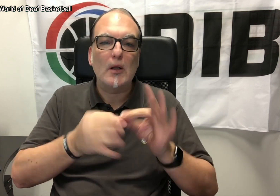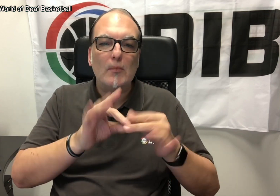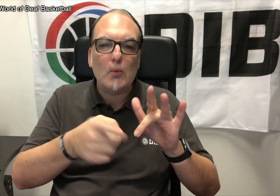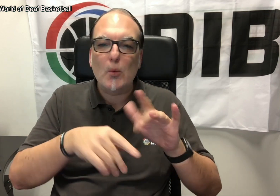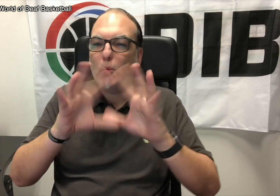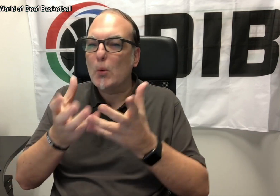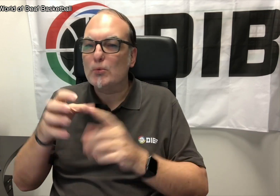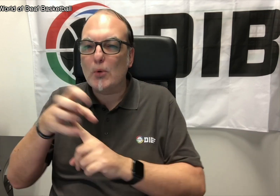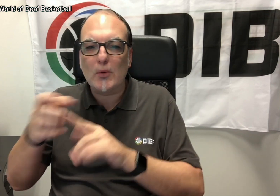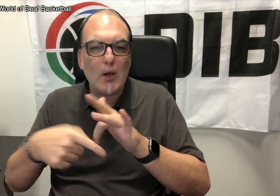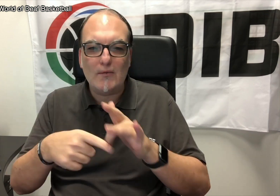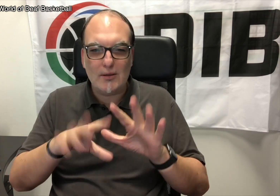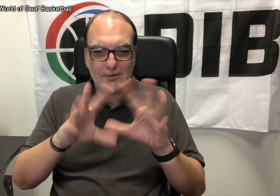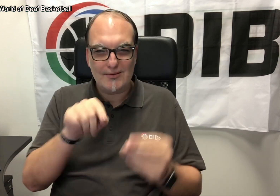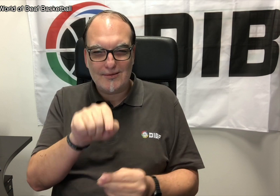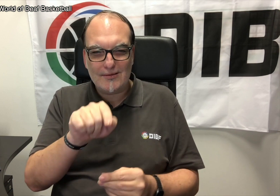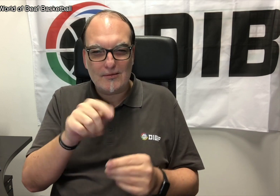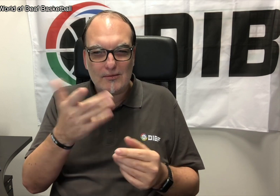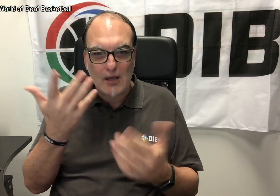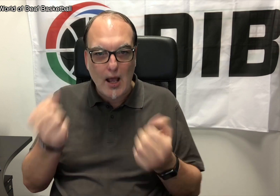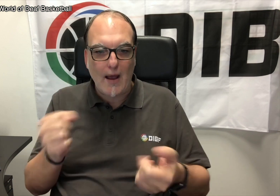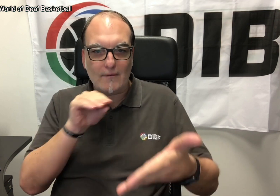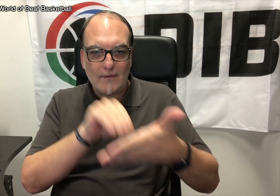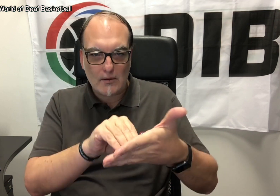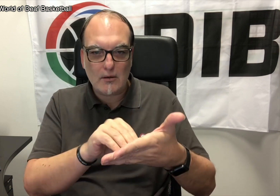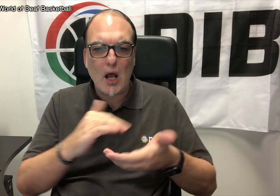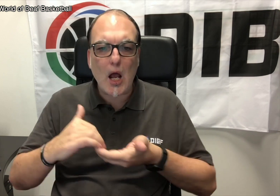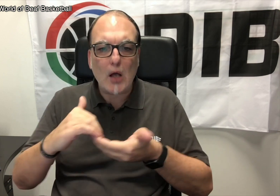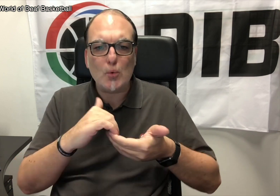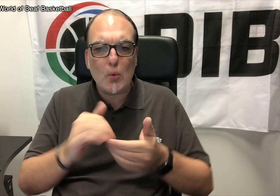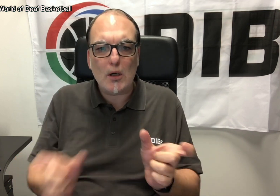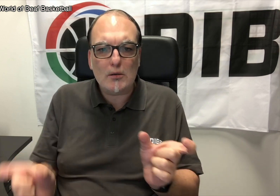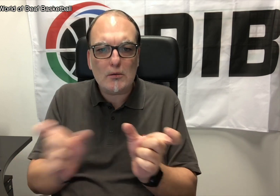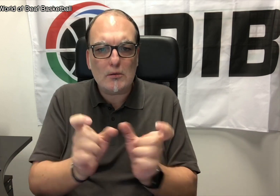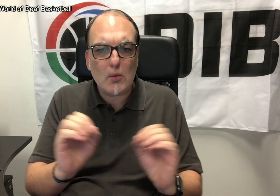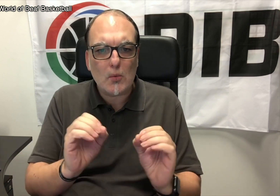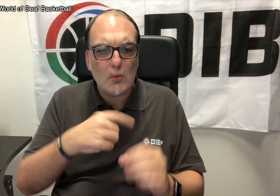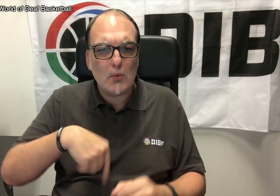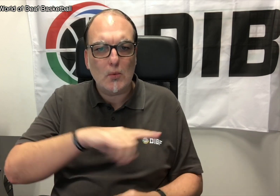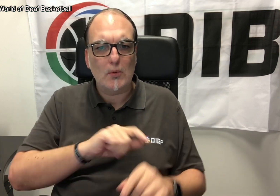so forth need to be put together with associate members